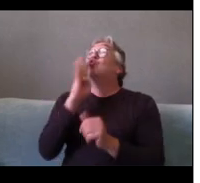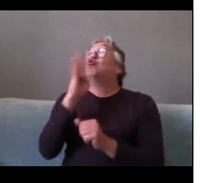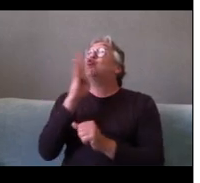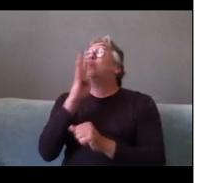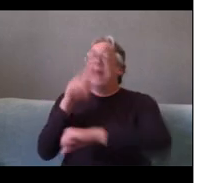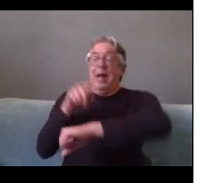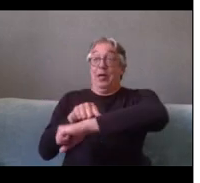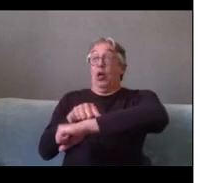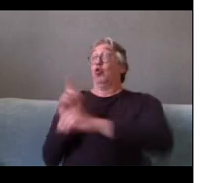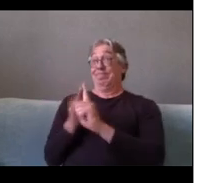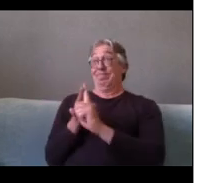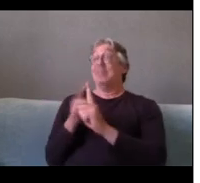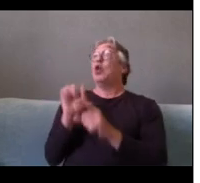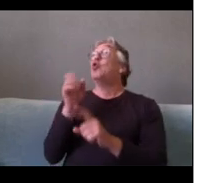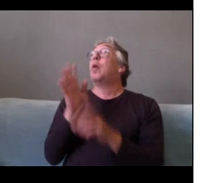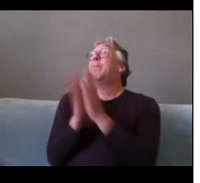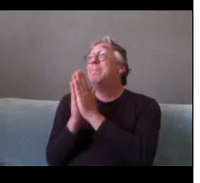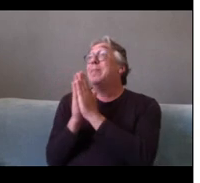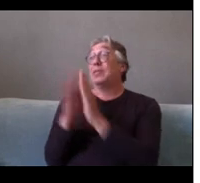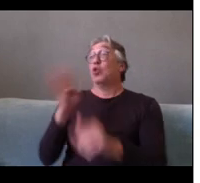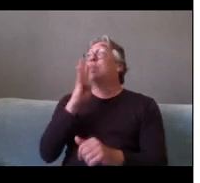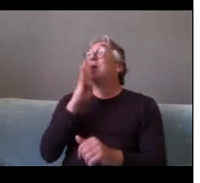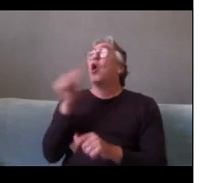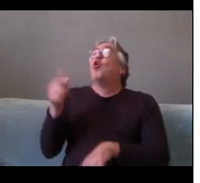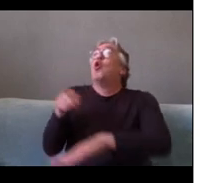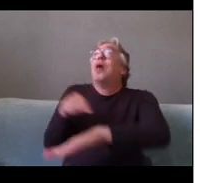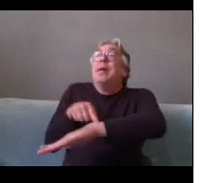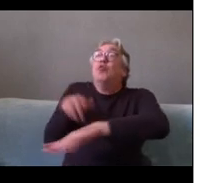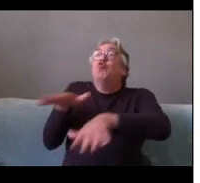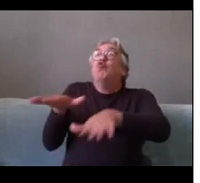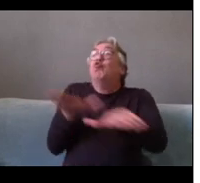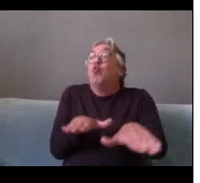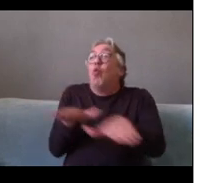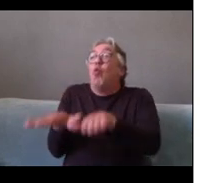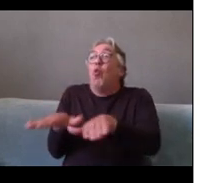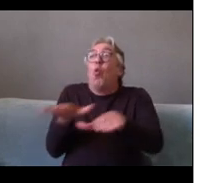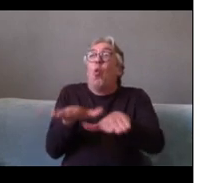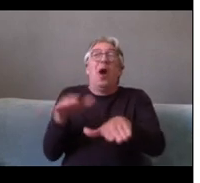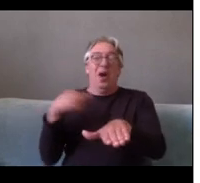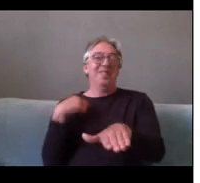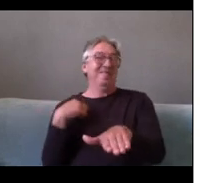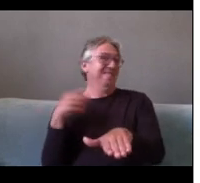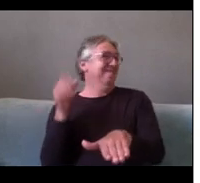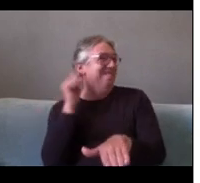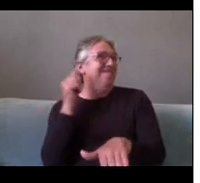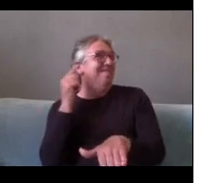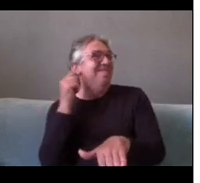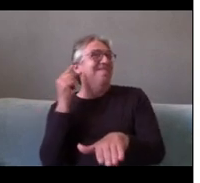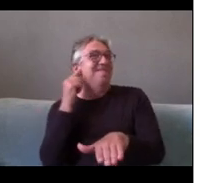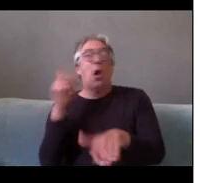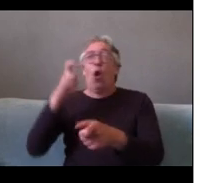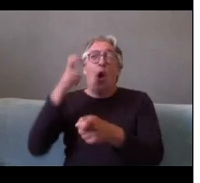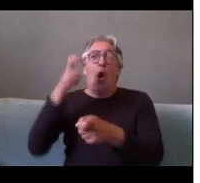But can you speak a little bit slower? We're having issues understanding you. Thank you.